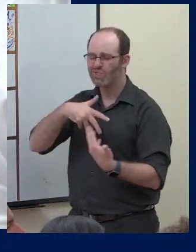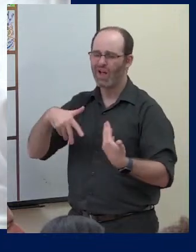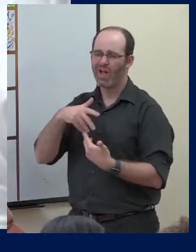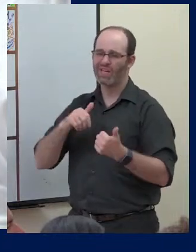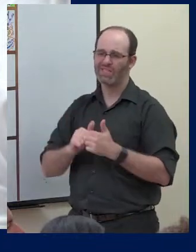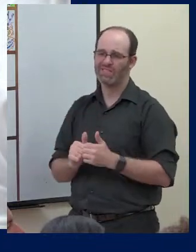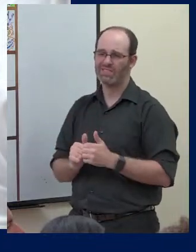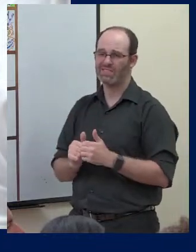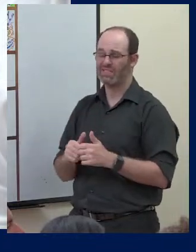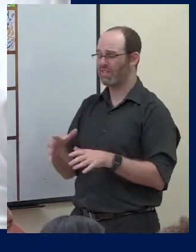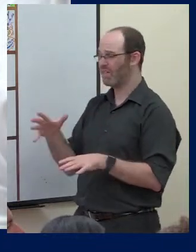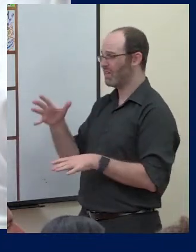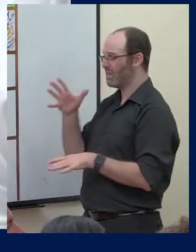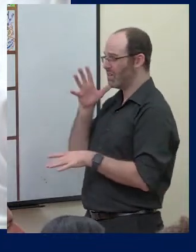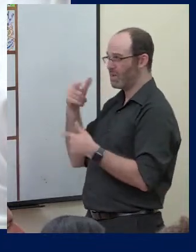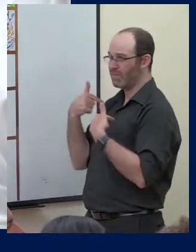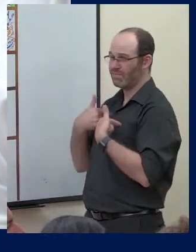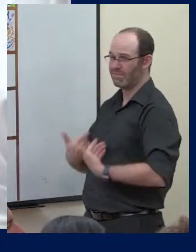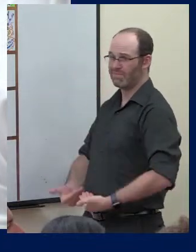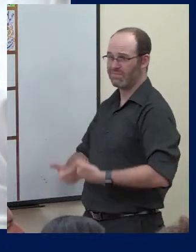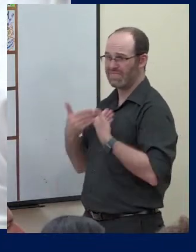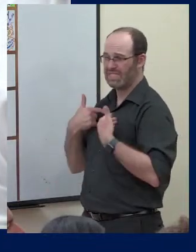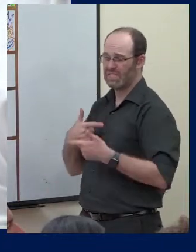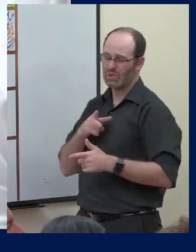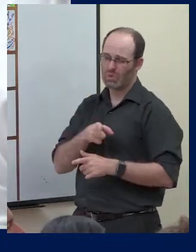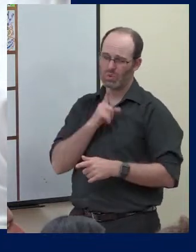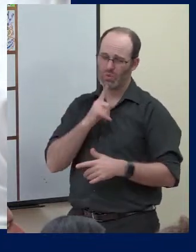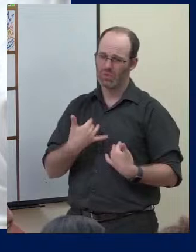As a mother this was incredibly difficult for me.